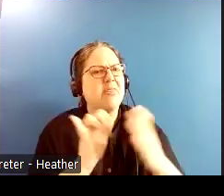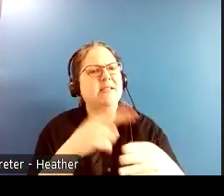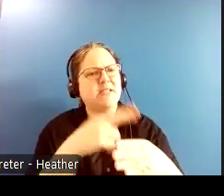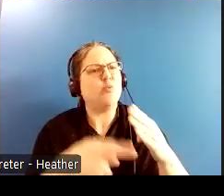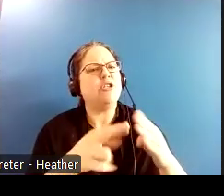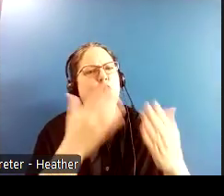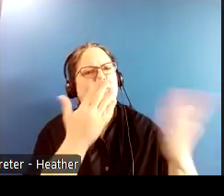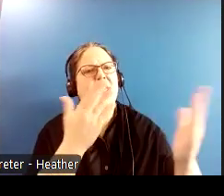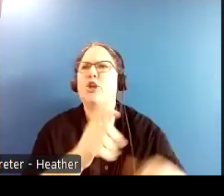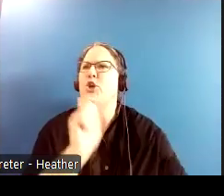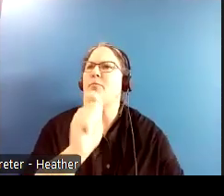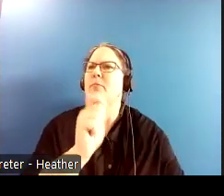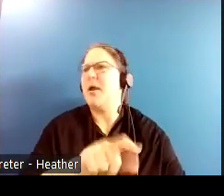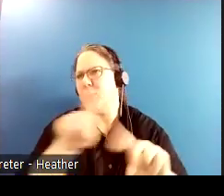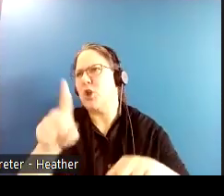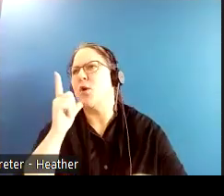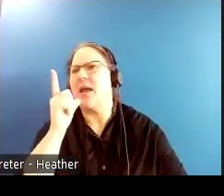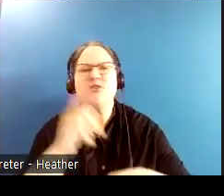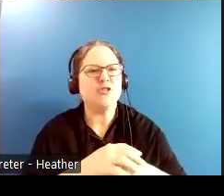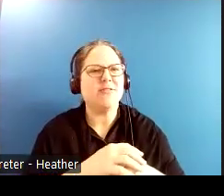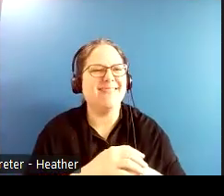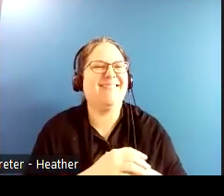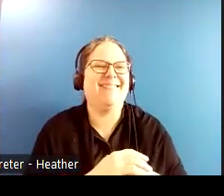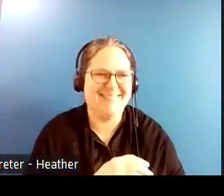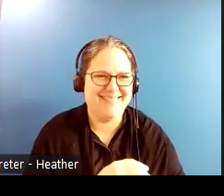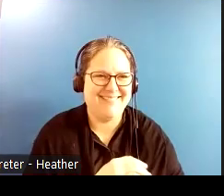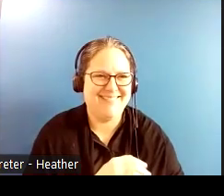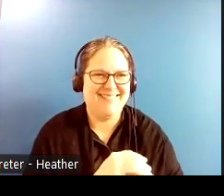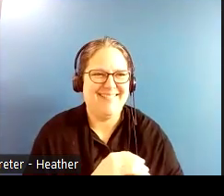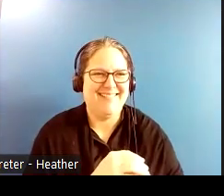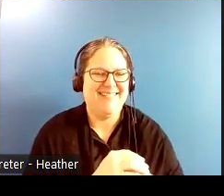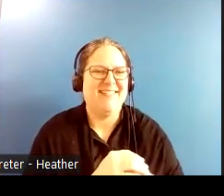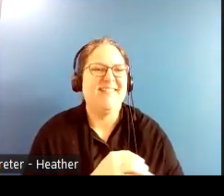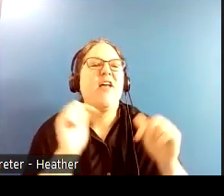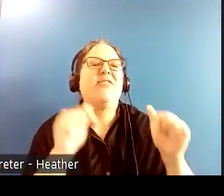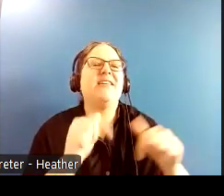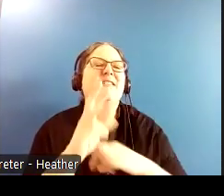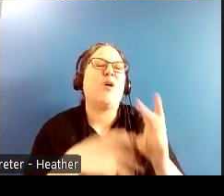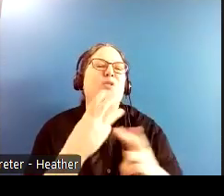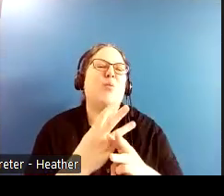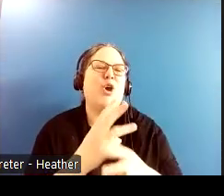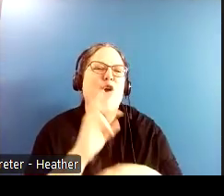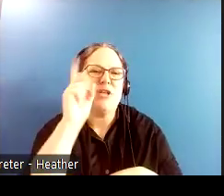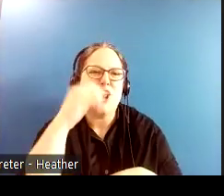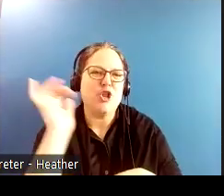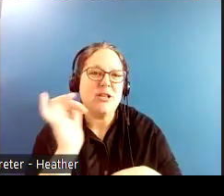Thank you. I'm going to have lunch. Uh so this is what the world looked like in science. This would